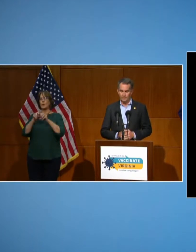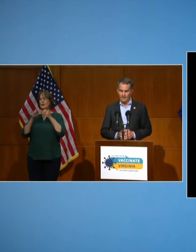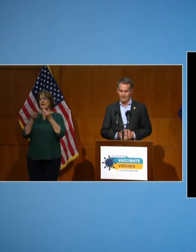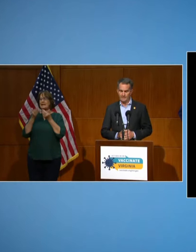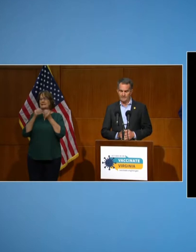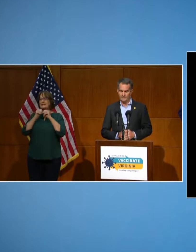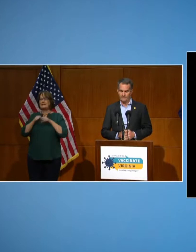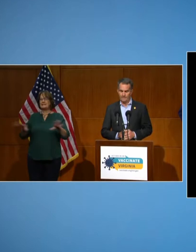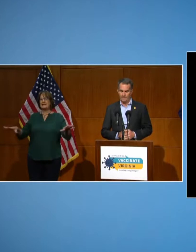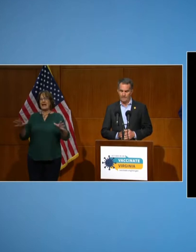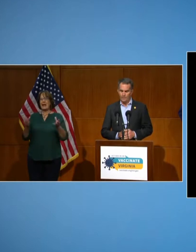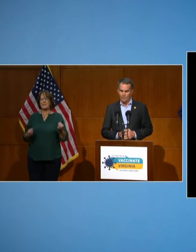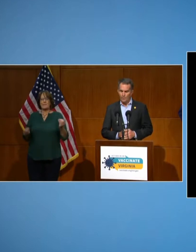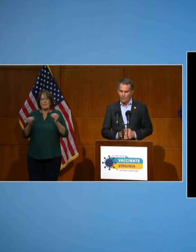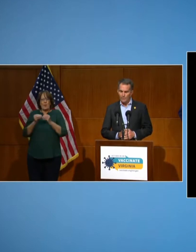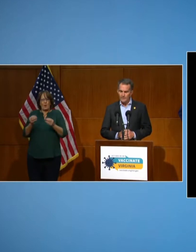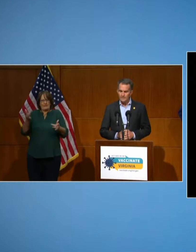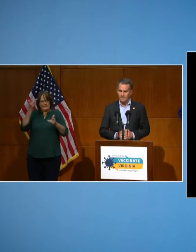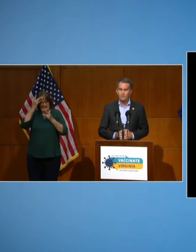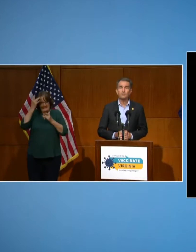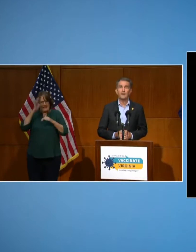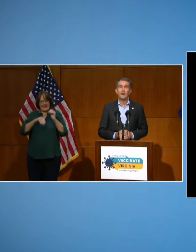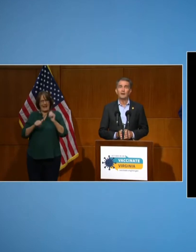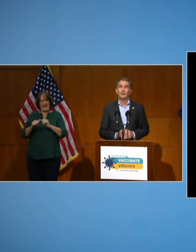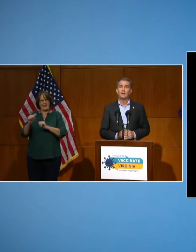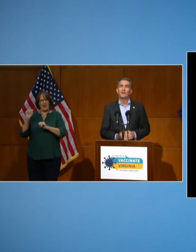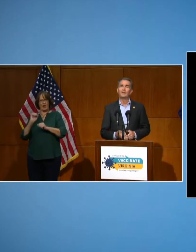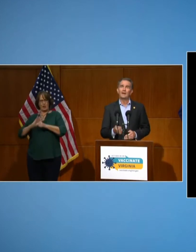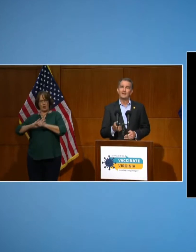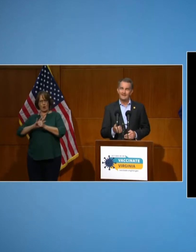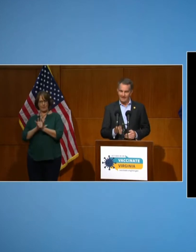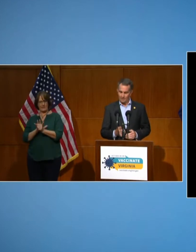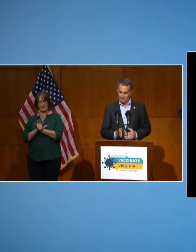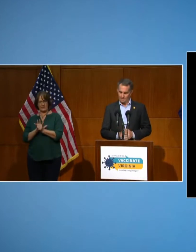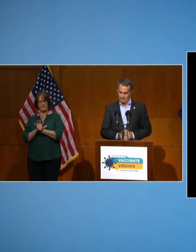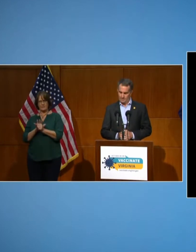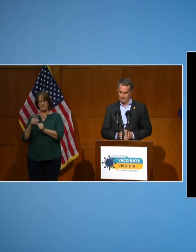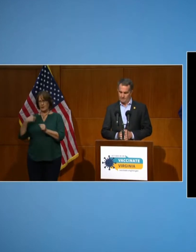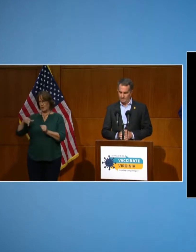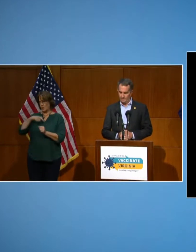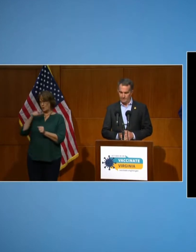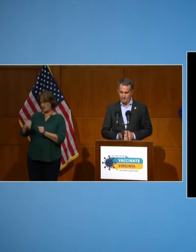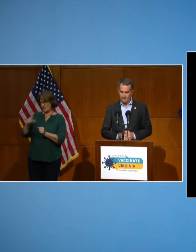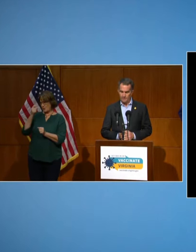We all need to understand that delta is different than the COVID strain that